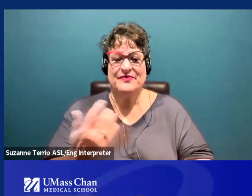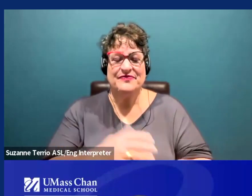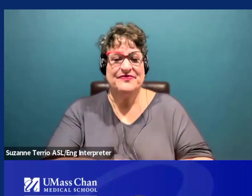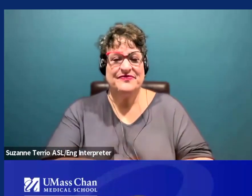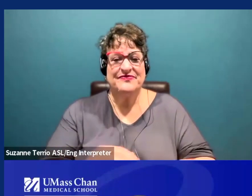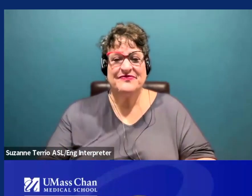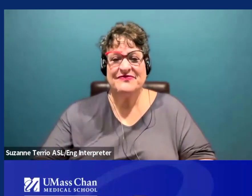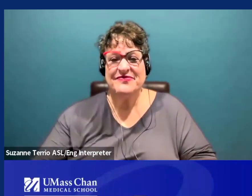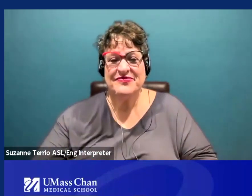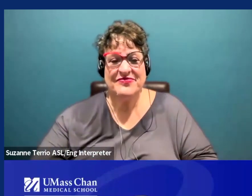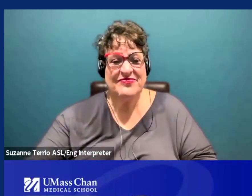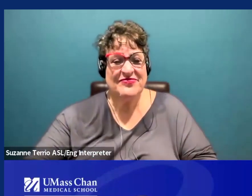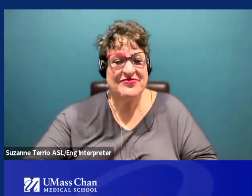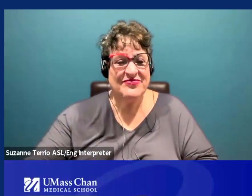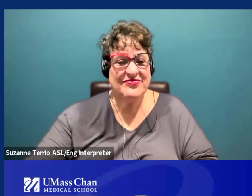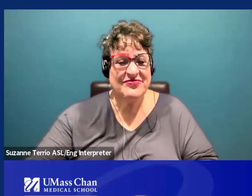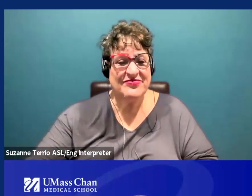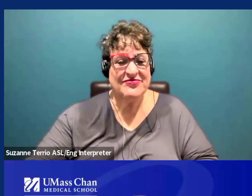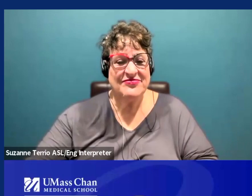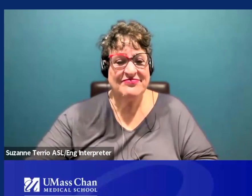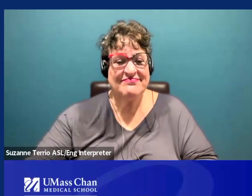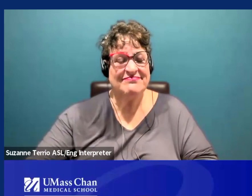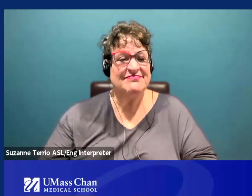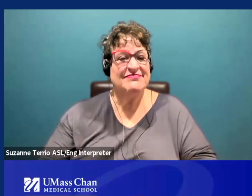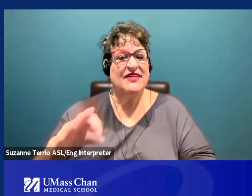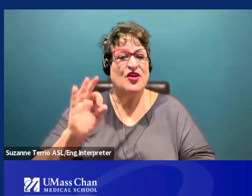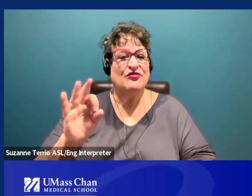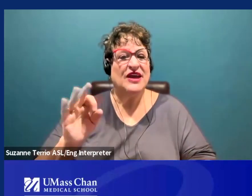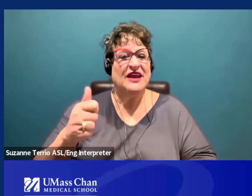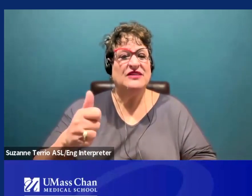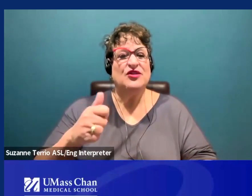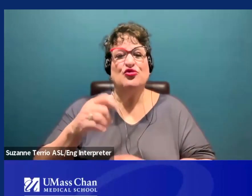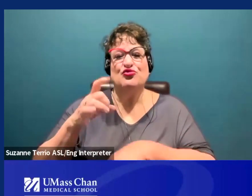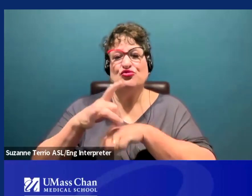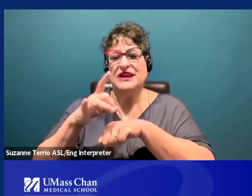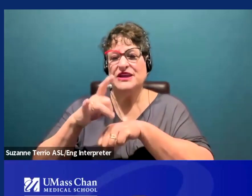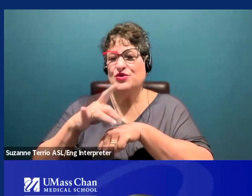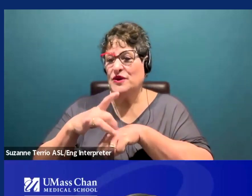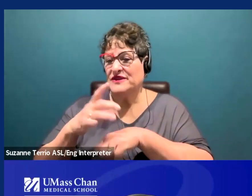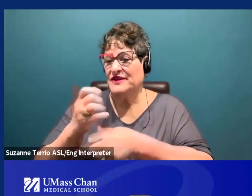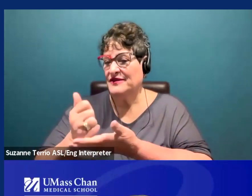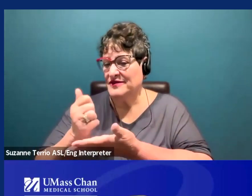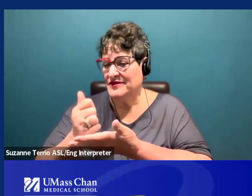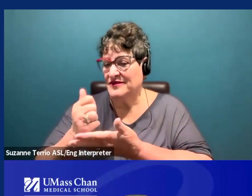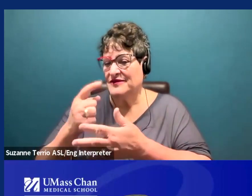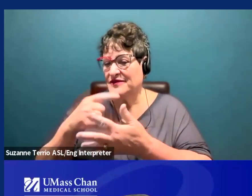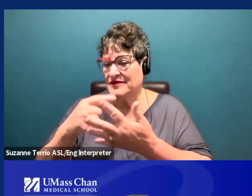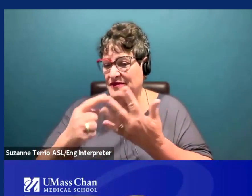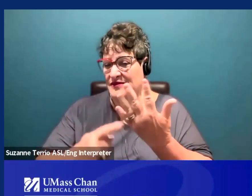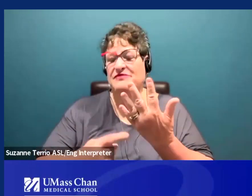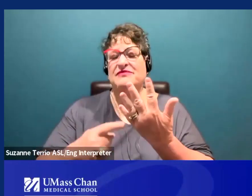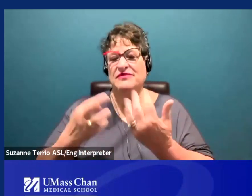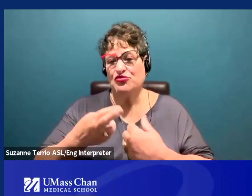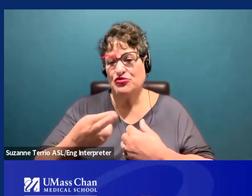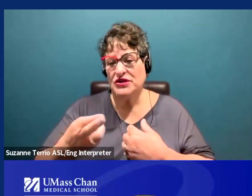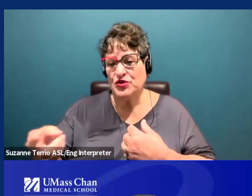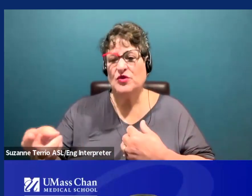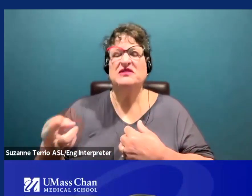All right, so resources. So, yes, there are quite a few resources, the National Research Center